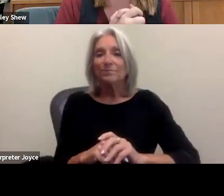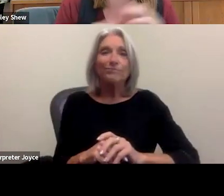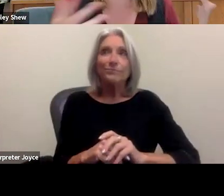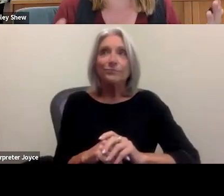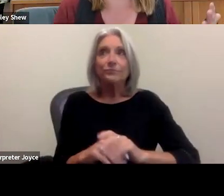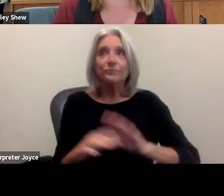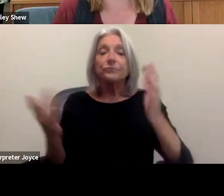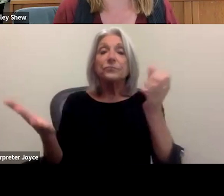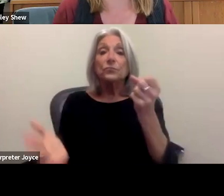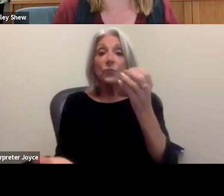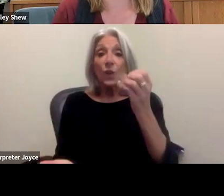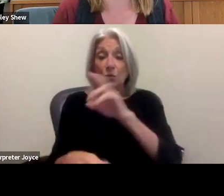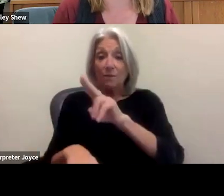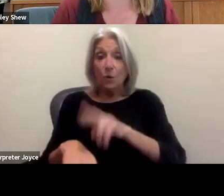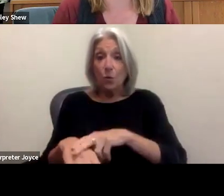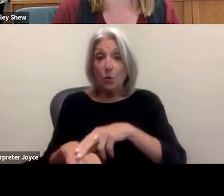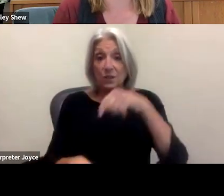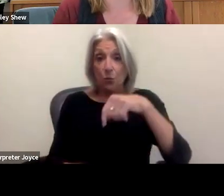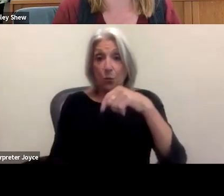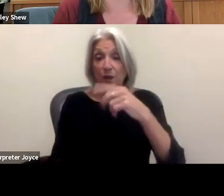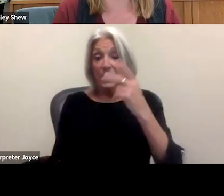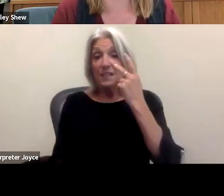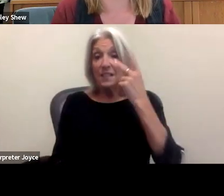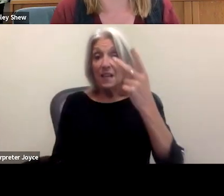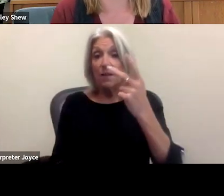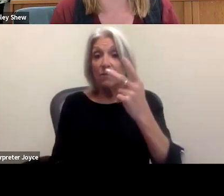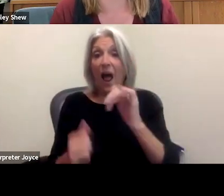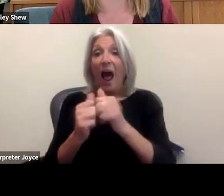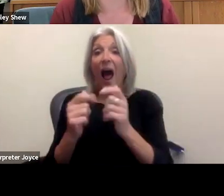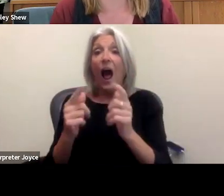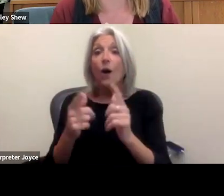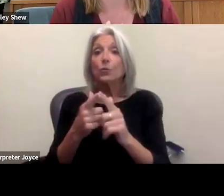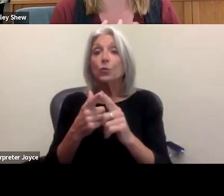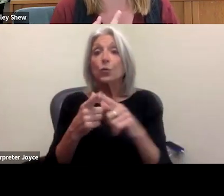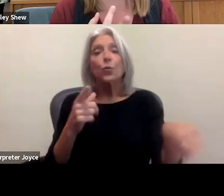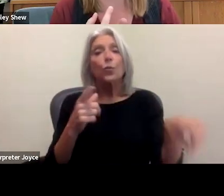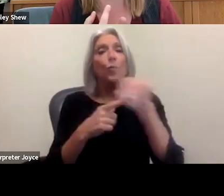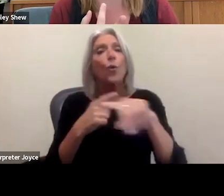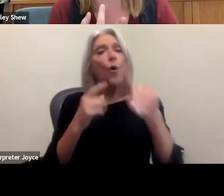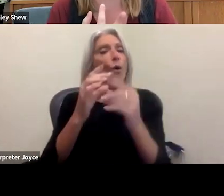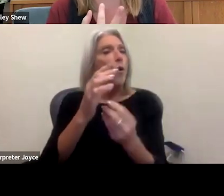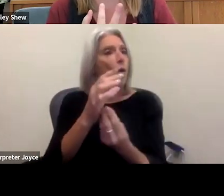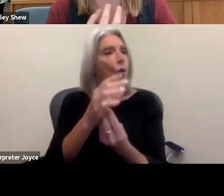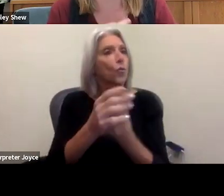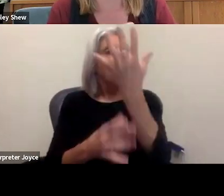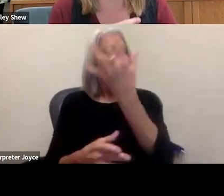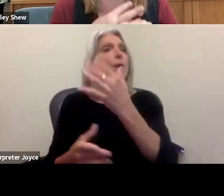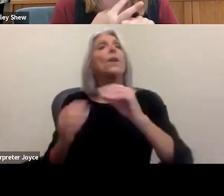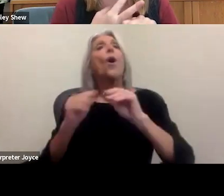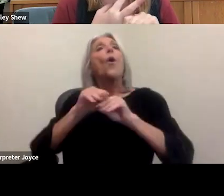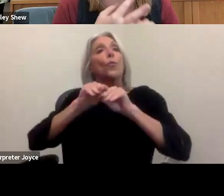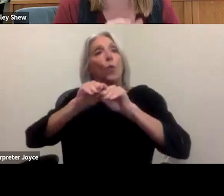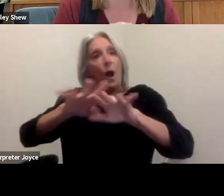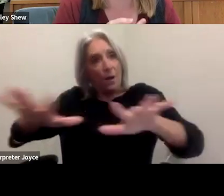And, of course, in this time, we also see the proliferation of helping professions. The Rehab Movement is also spawning,